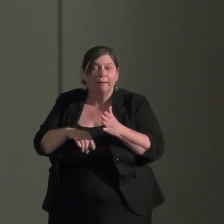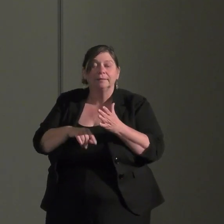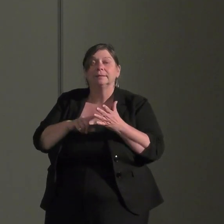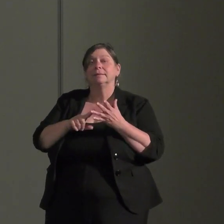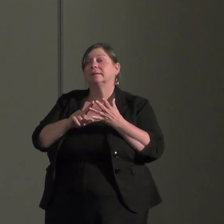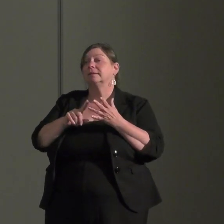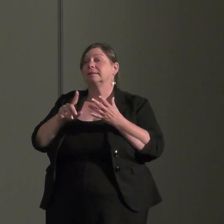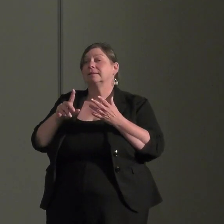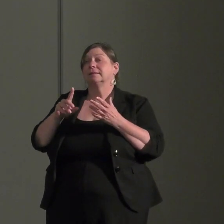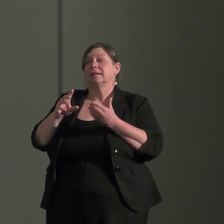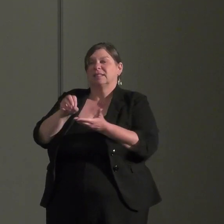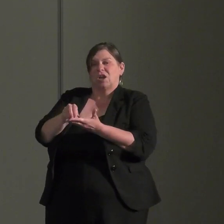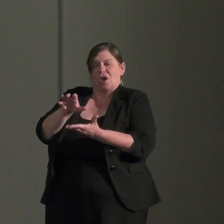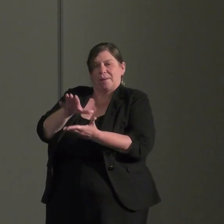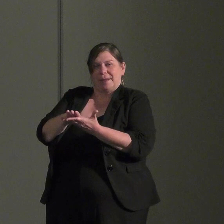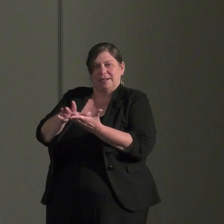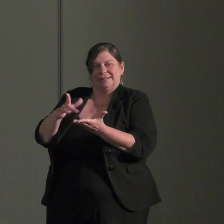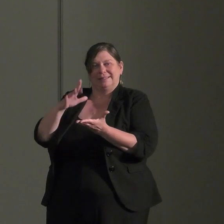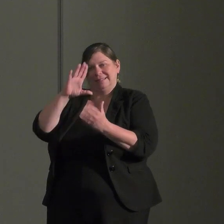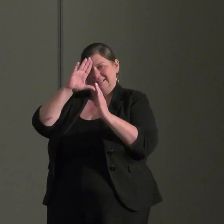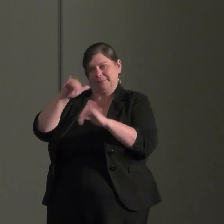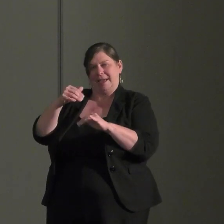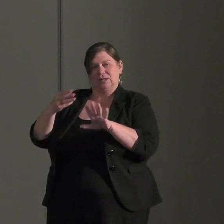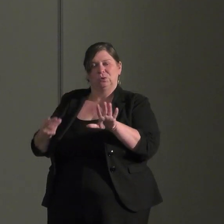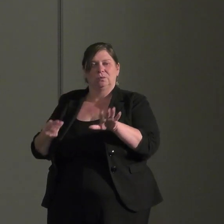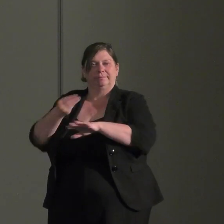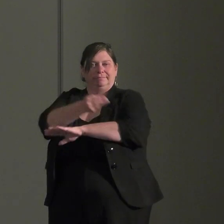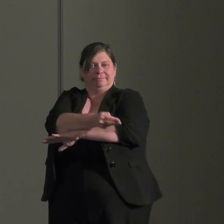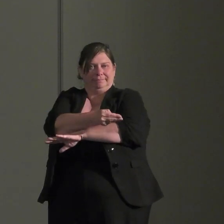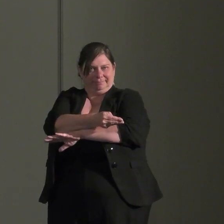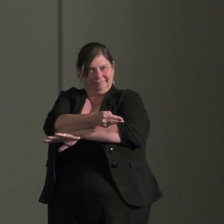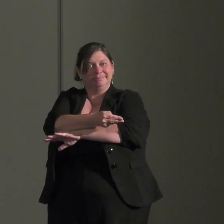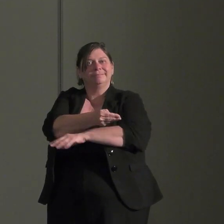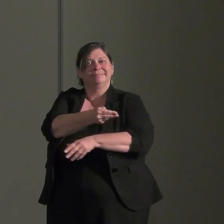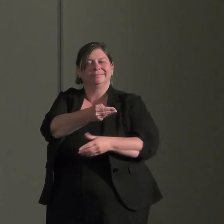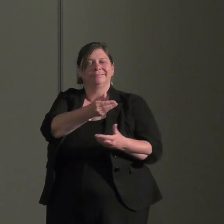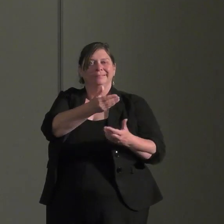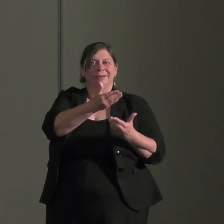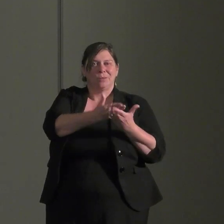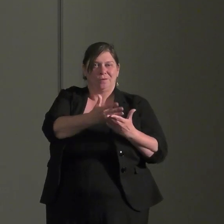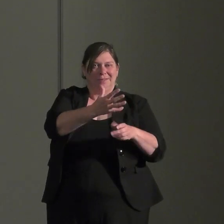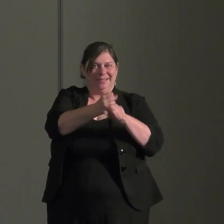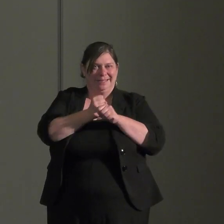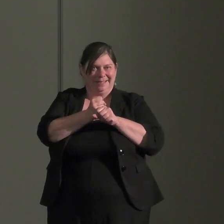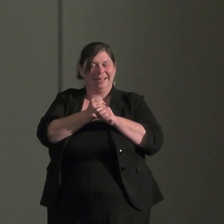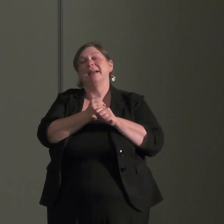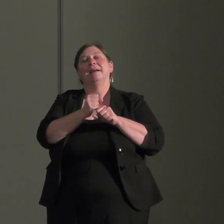type of documentation you would expect to be able to show in order to get those documents?